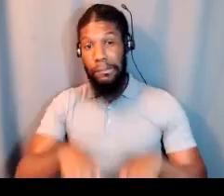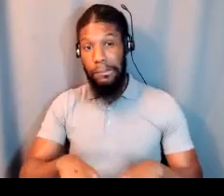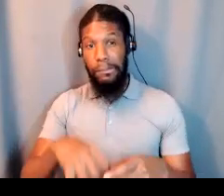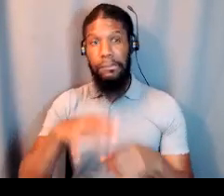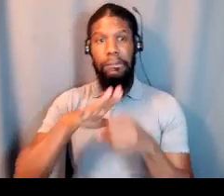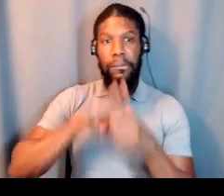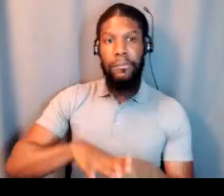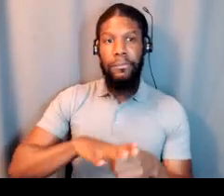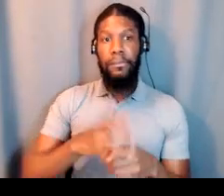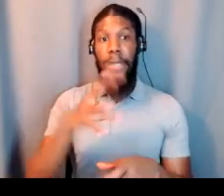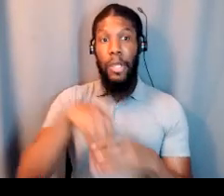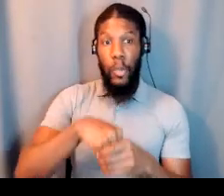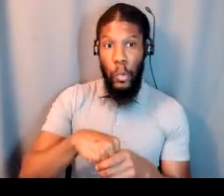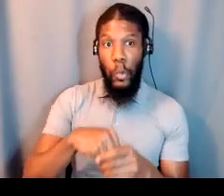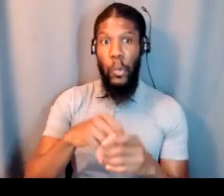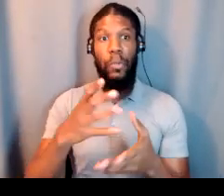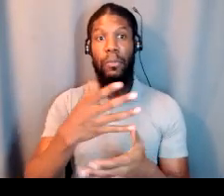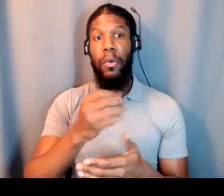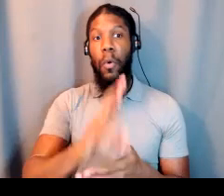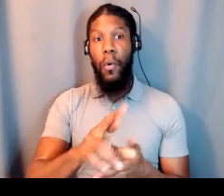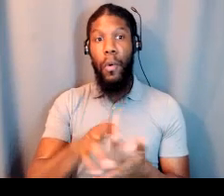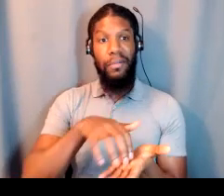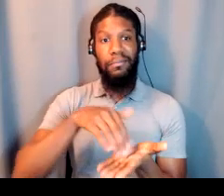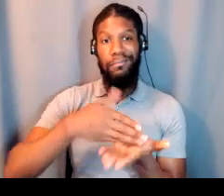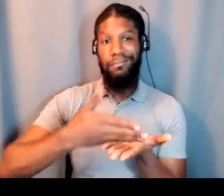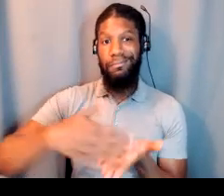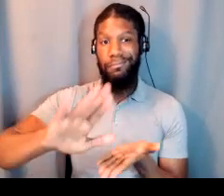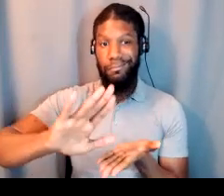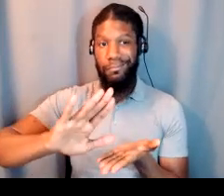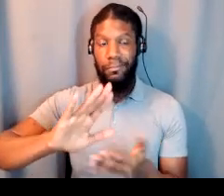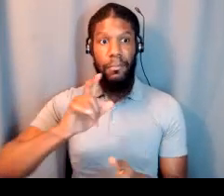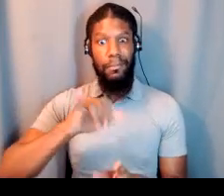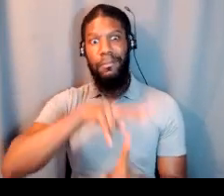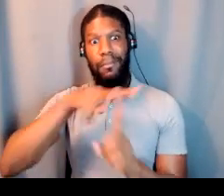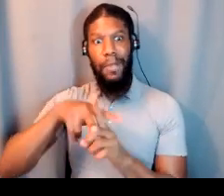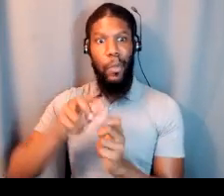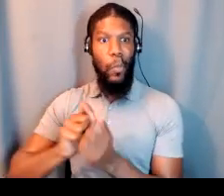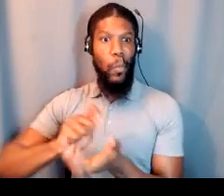This power extends to the writing center consultation. For instance, in a traditional session, as the consultant asks